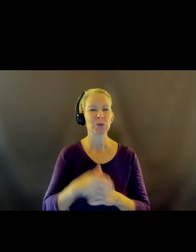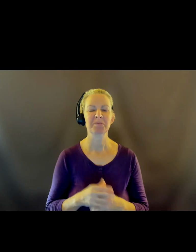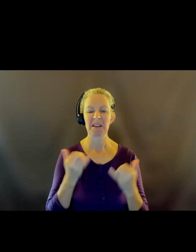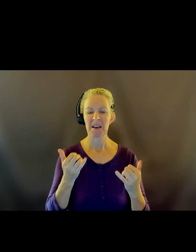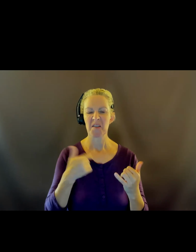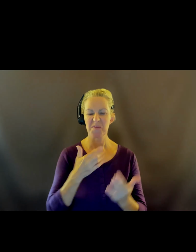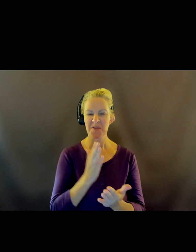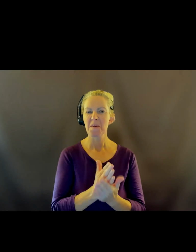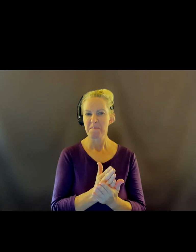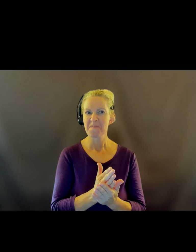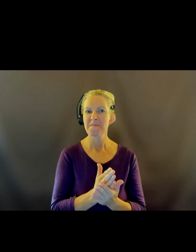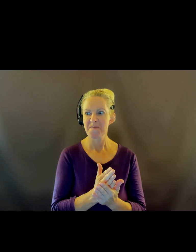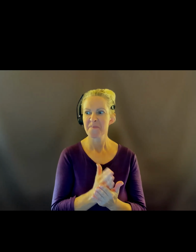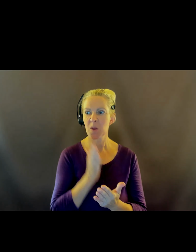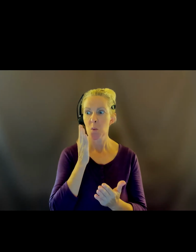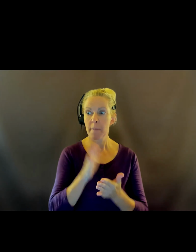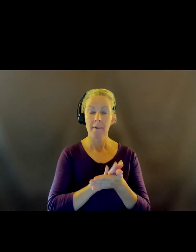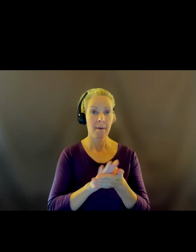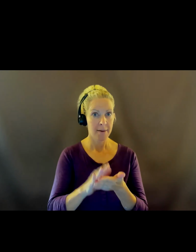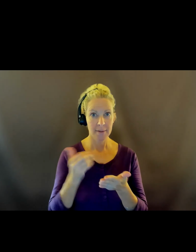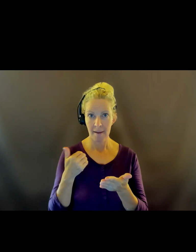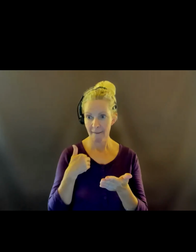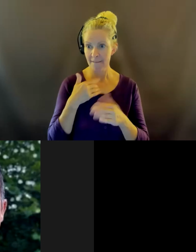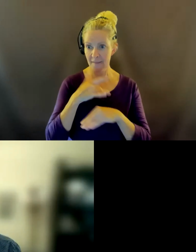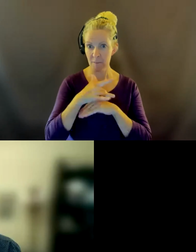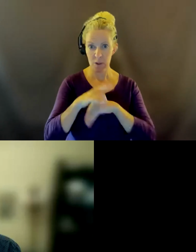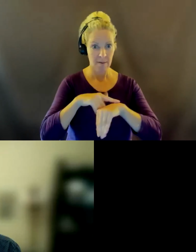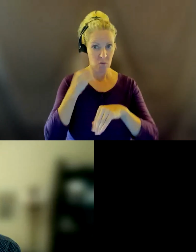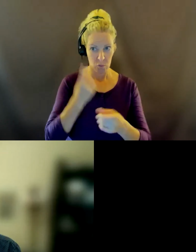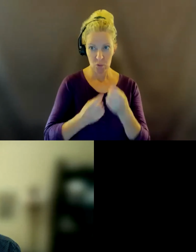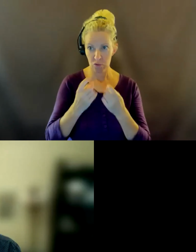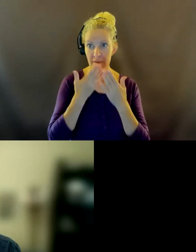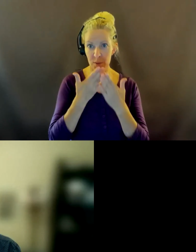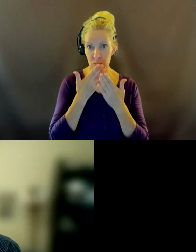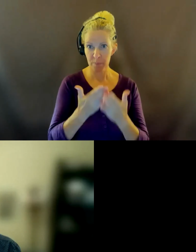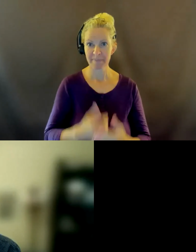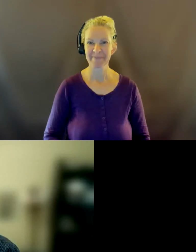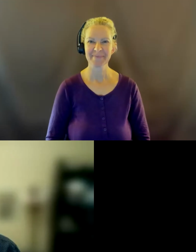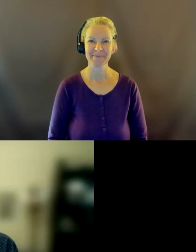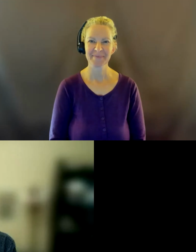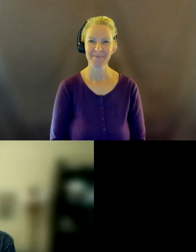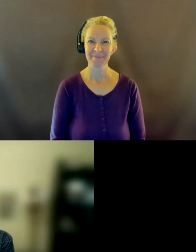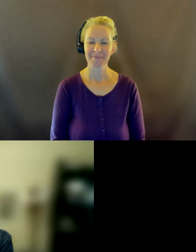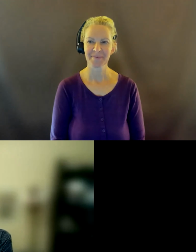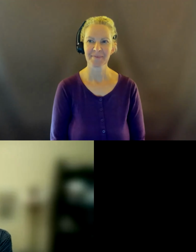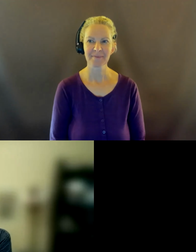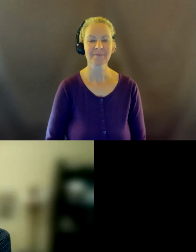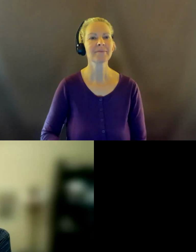It would be nice to have a couple questions if you have any. Thank you. Rob: Denis, thank you so much.